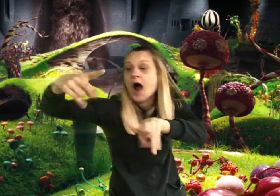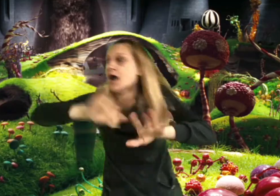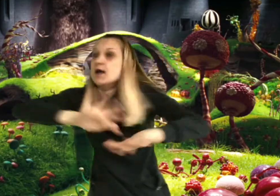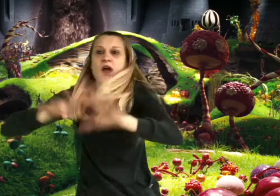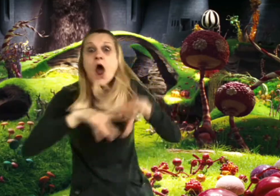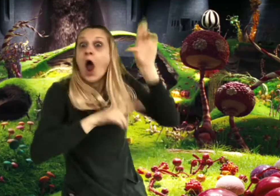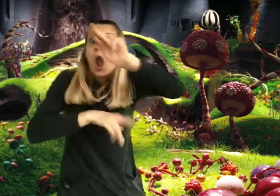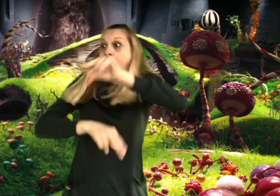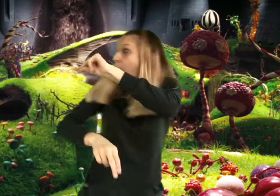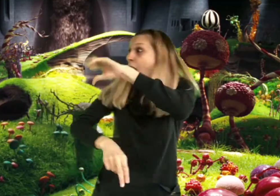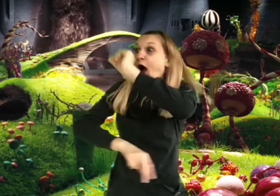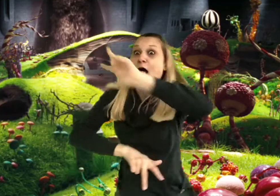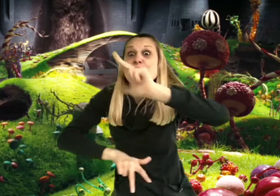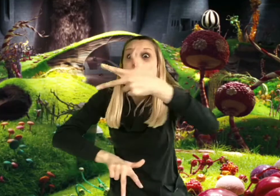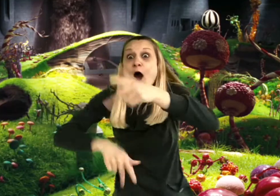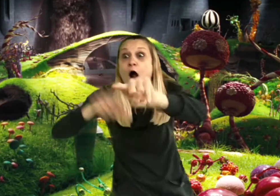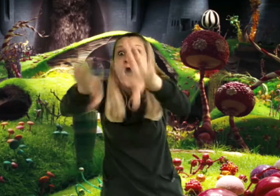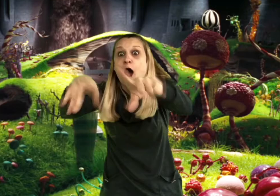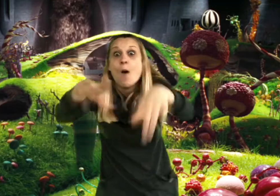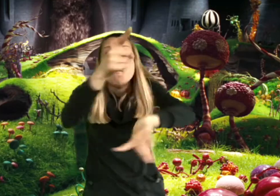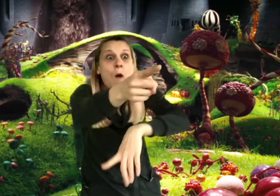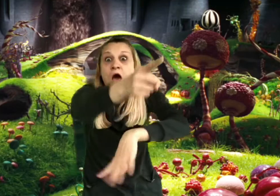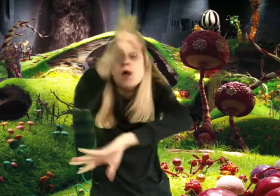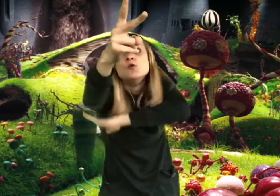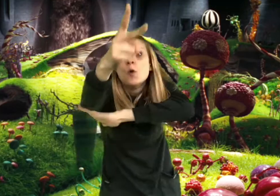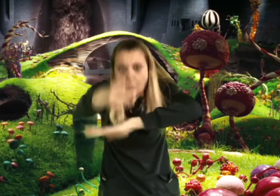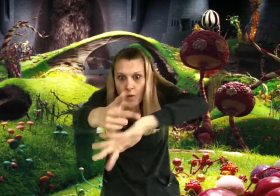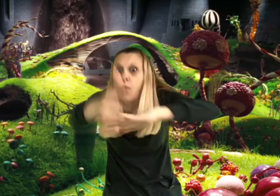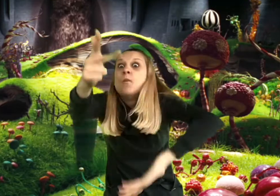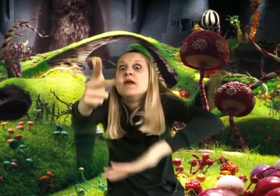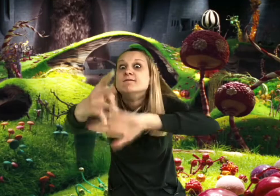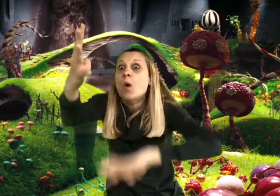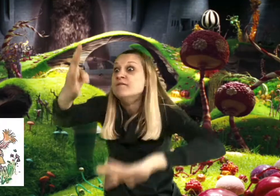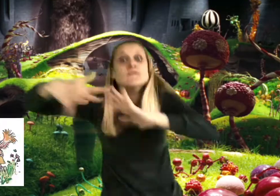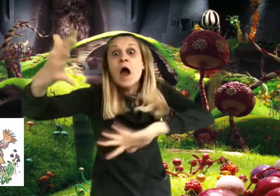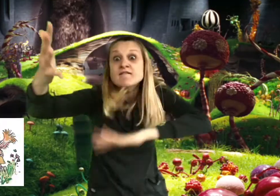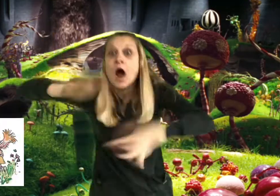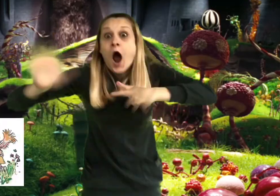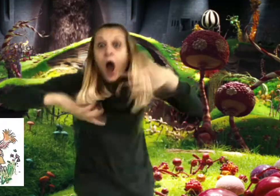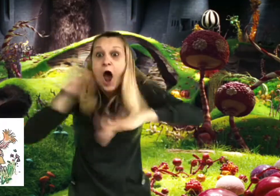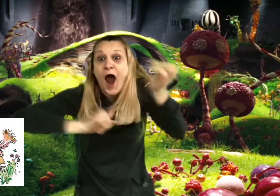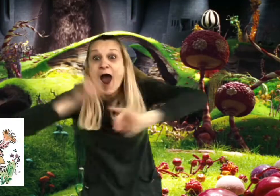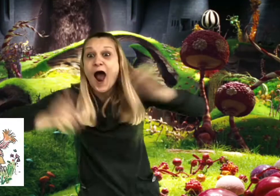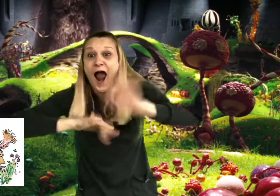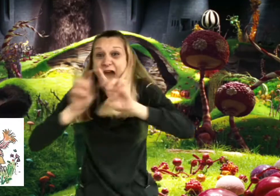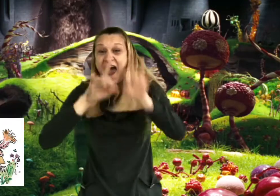"No, there’s more than two! There’s one, two, three, four, five!"